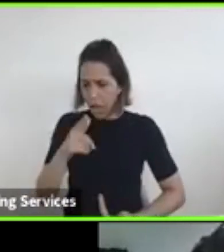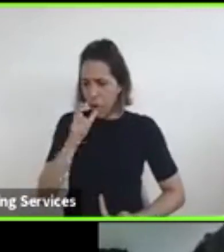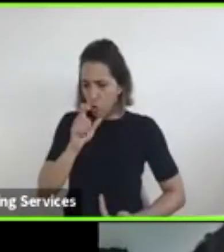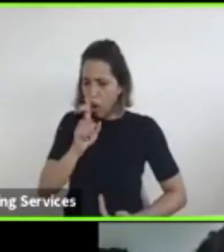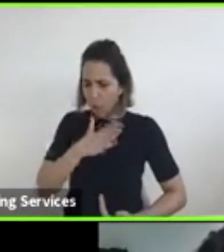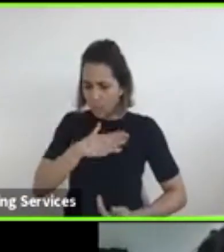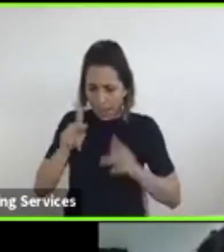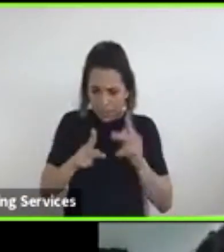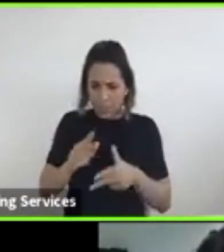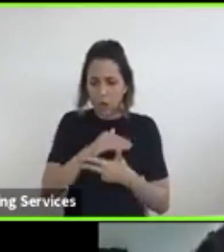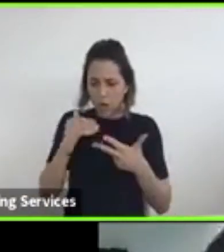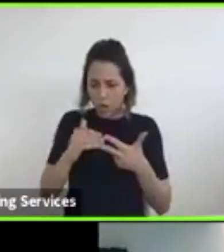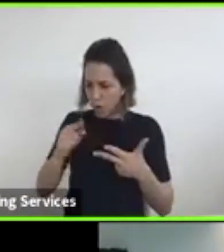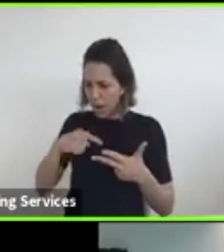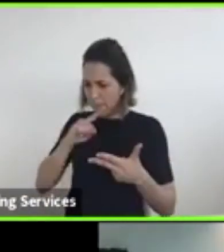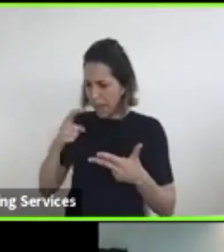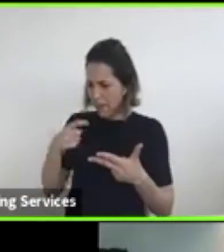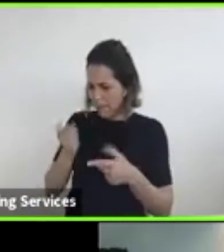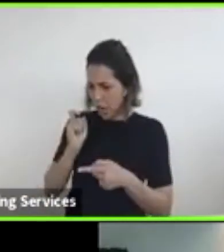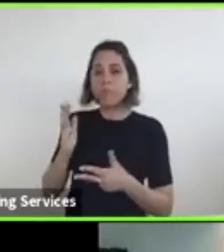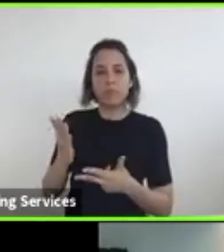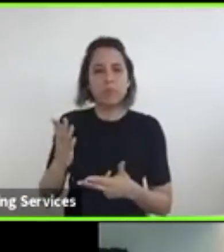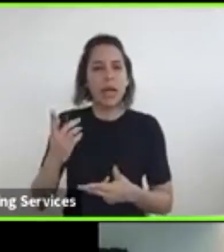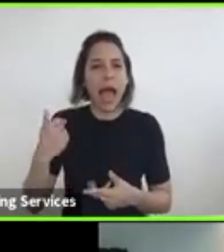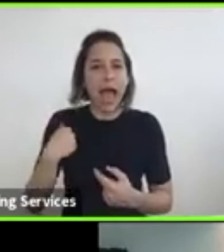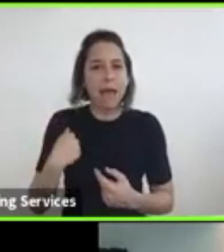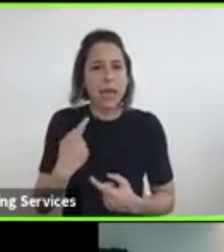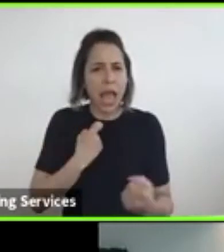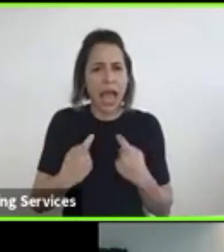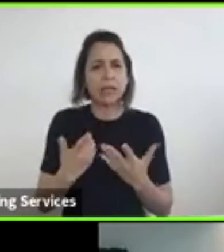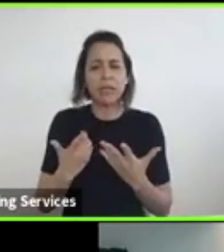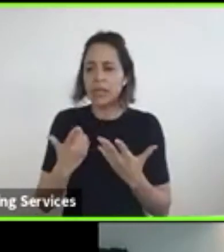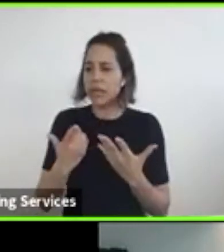I REALIZE I'VE ONLY BEEN ASKING THAT QUESTION WITHIN THE CONSTRUCT OF, LIKE, U.S.